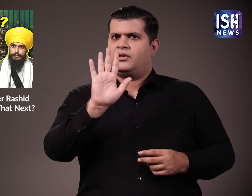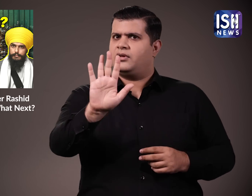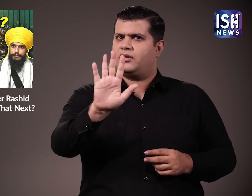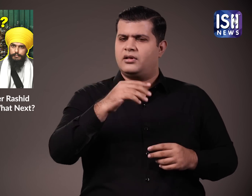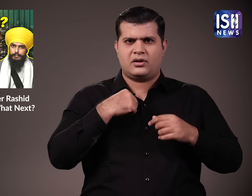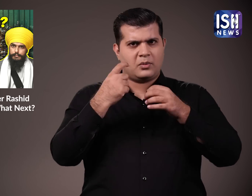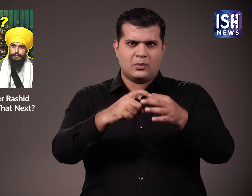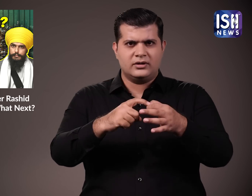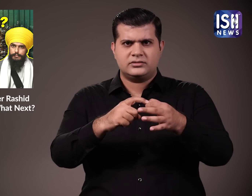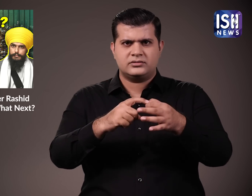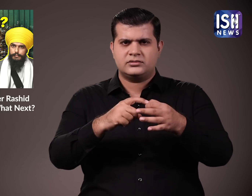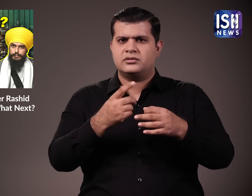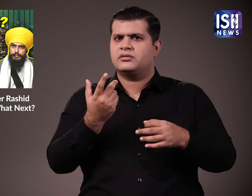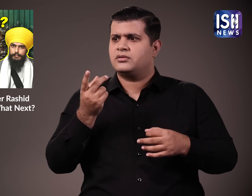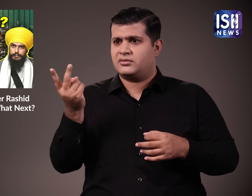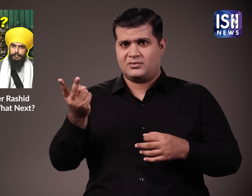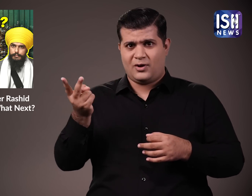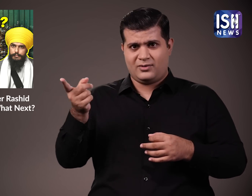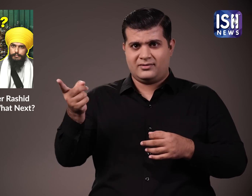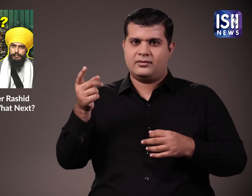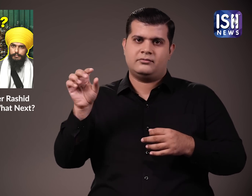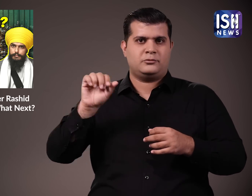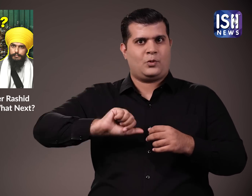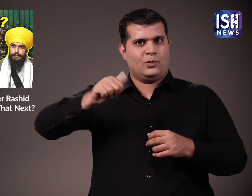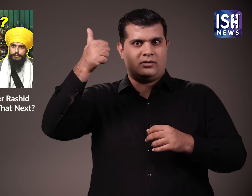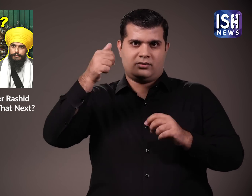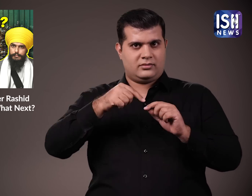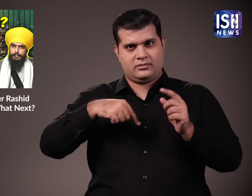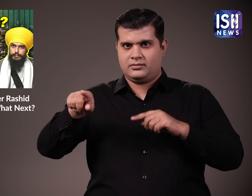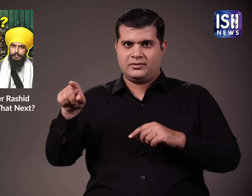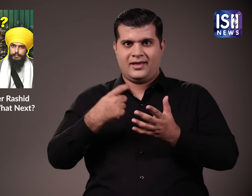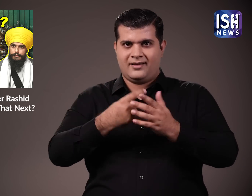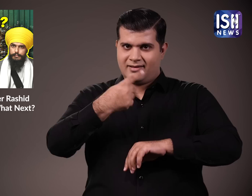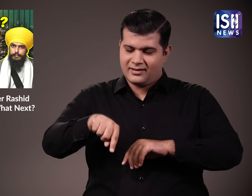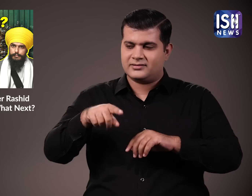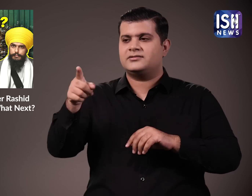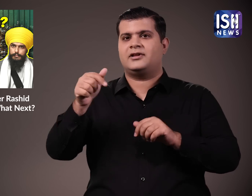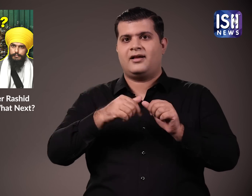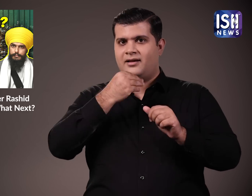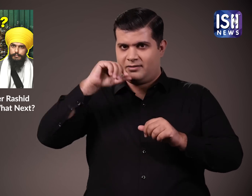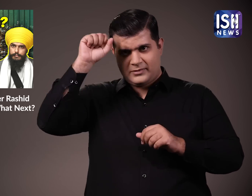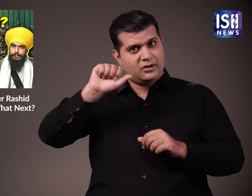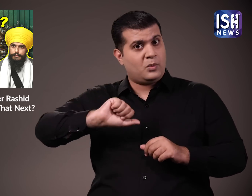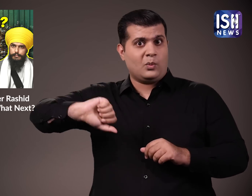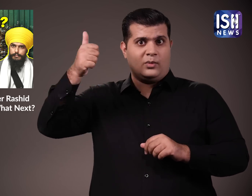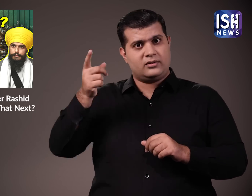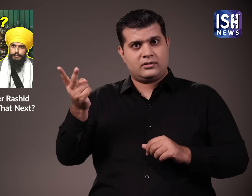Hey! Let me ask you, now that both of them have won the election,